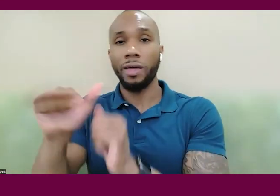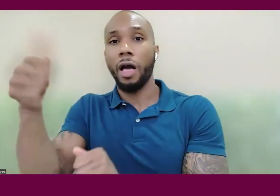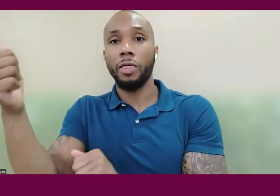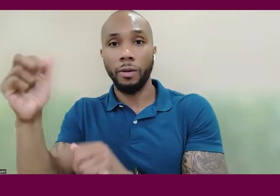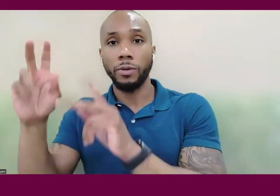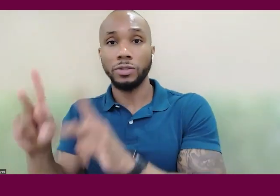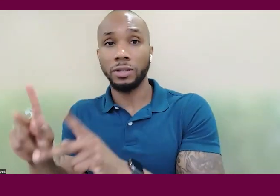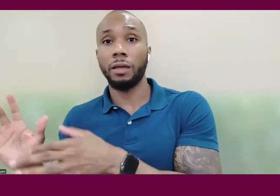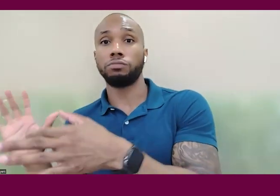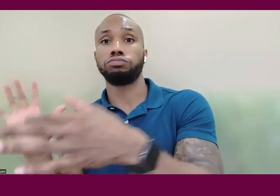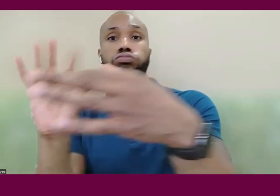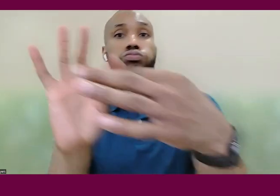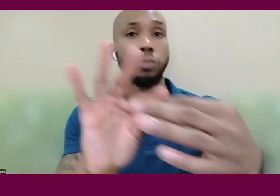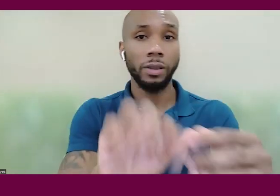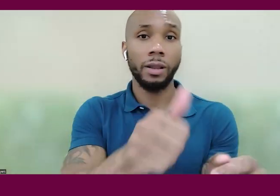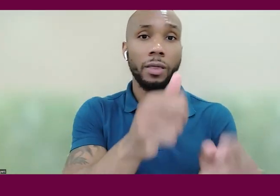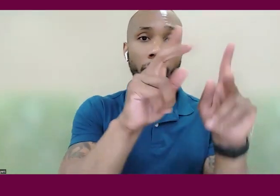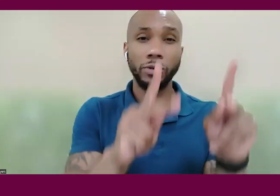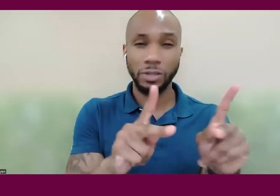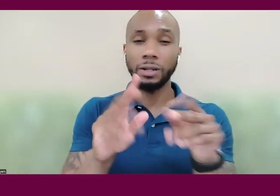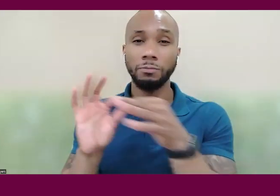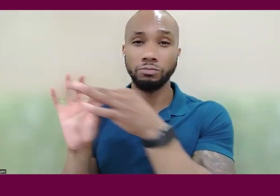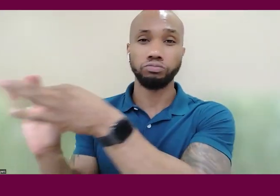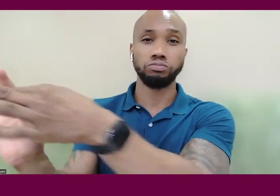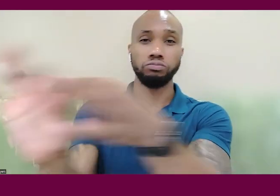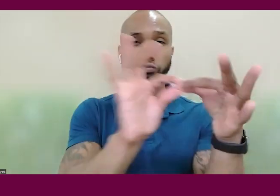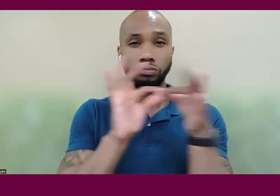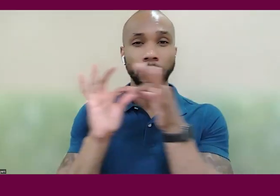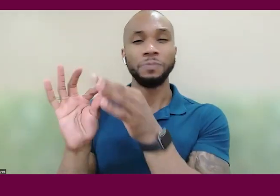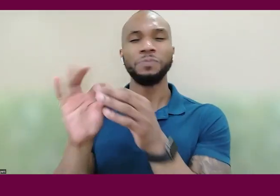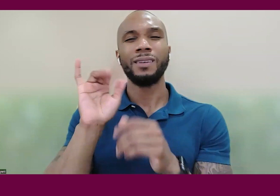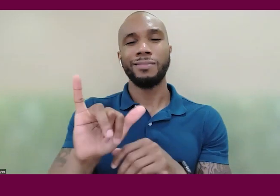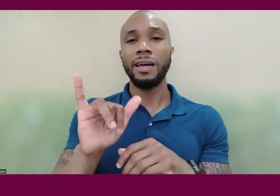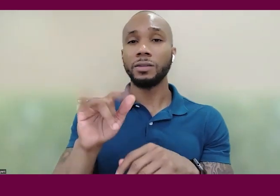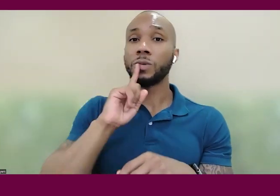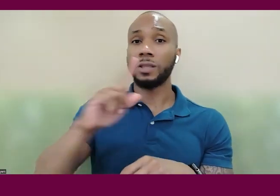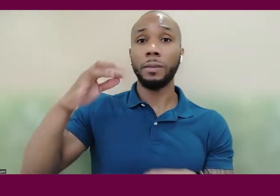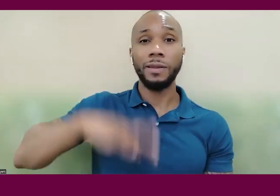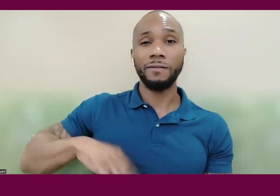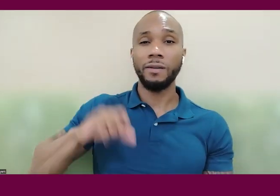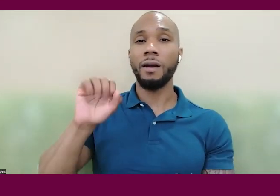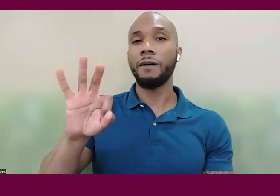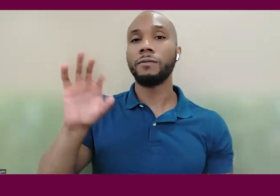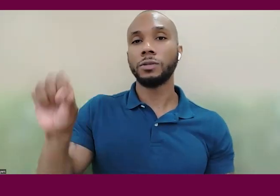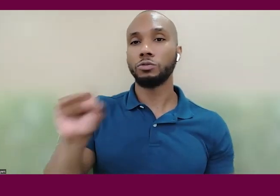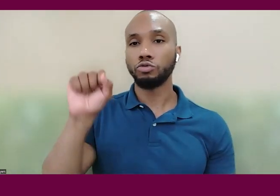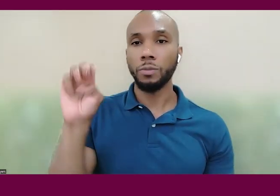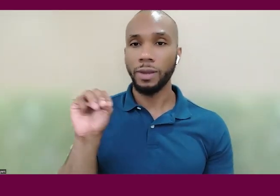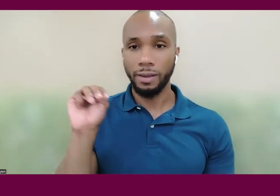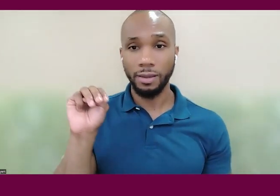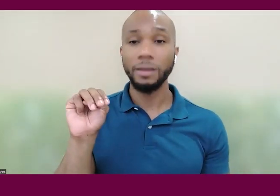Then you find another person, and then you find another person. That's the benefit of social media.